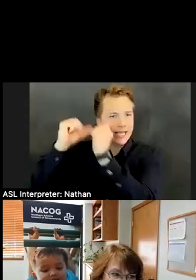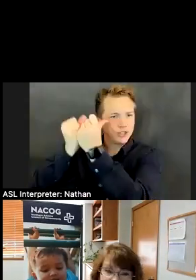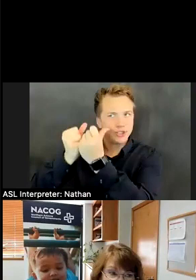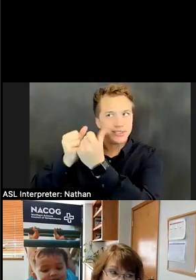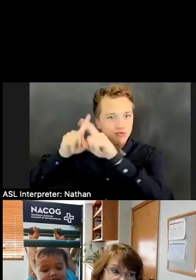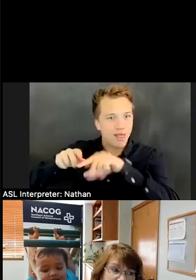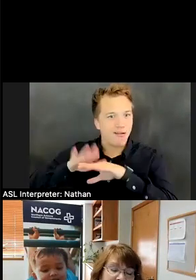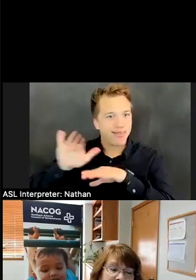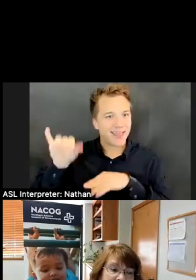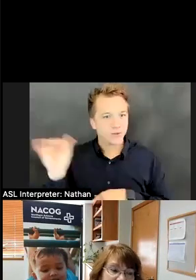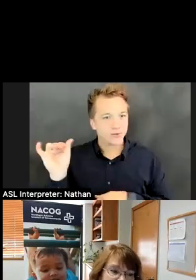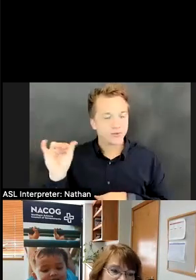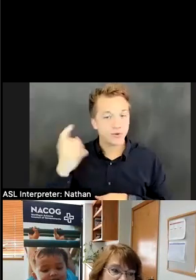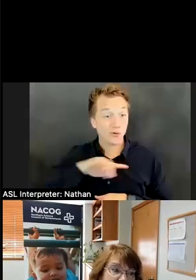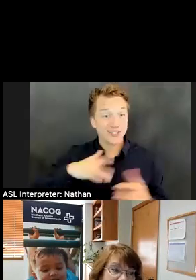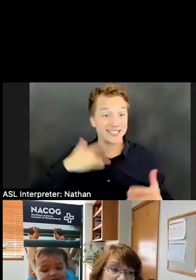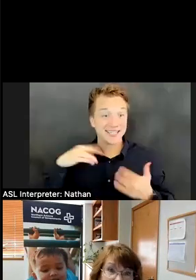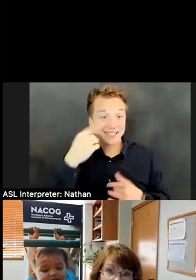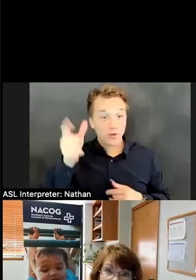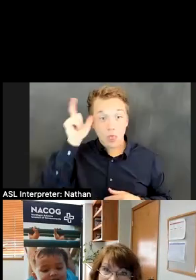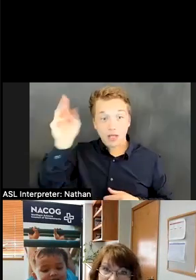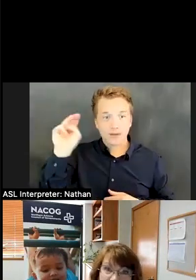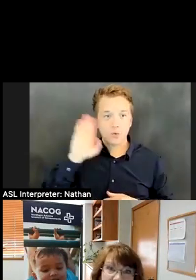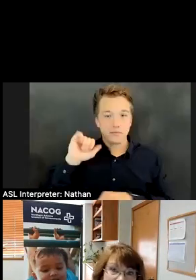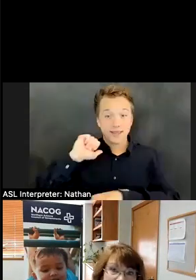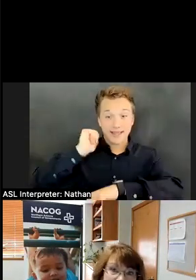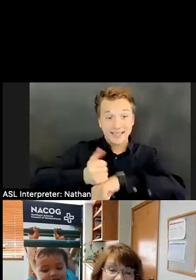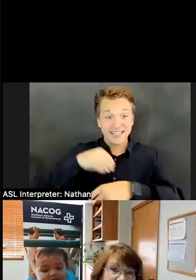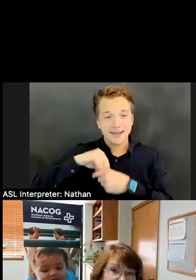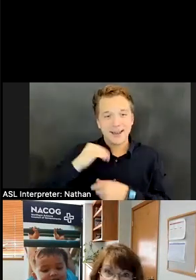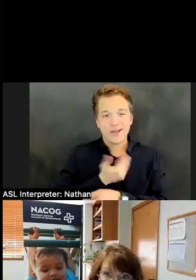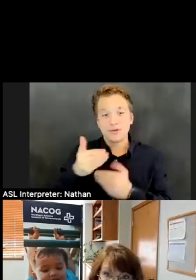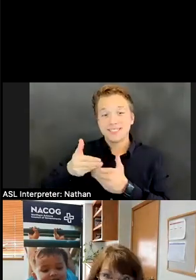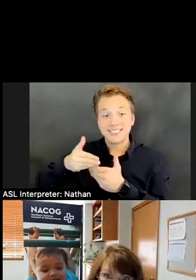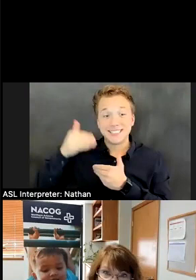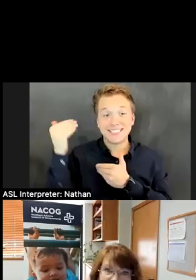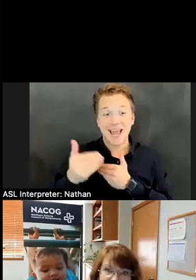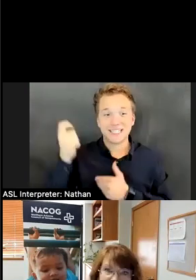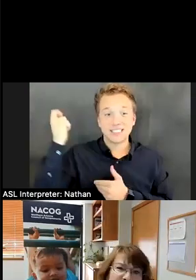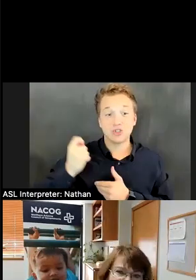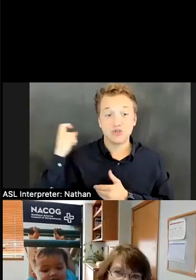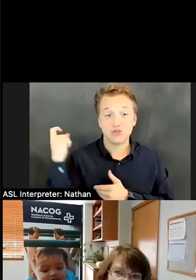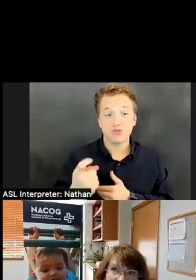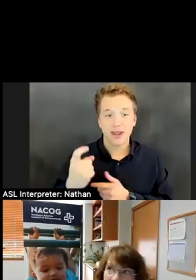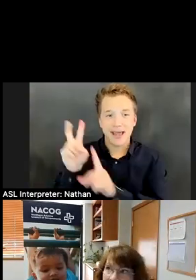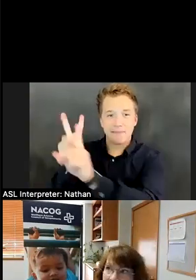We're excited to tell you that the logic model will be implemented into our next grant application, our next five-year grant.